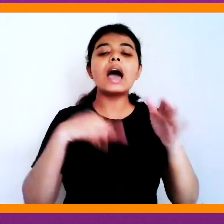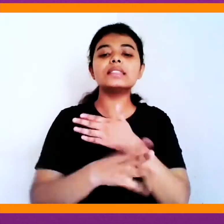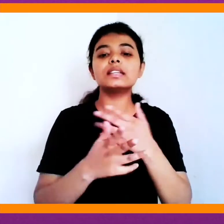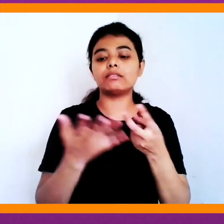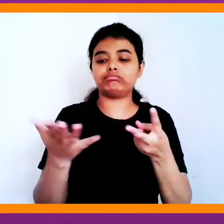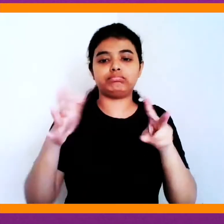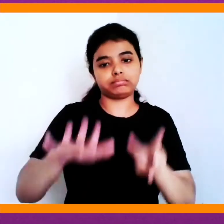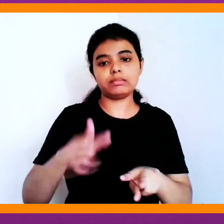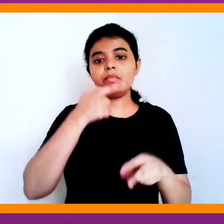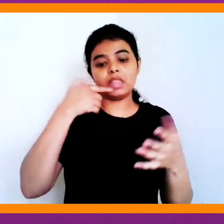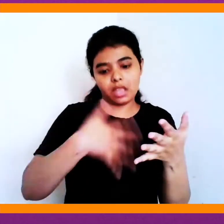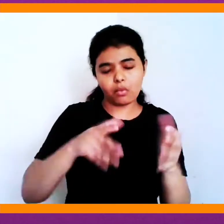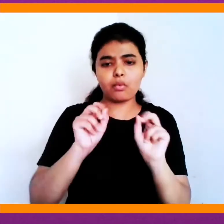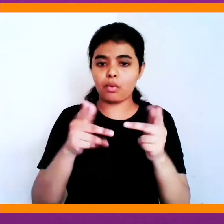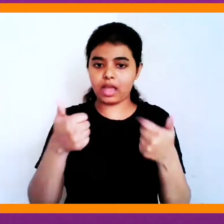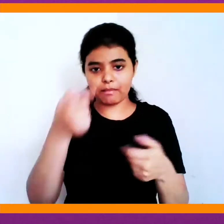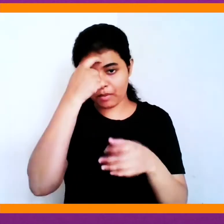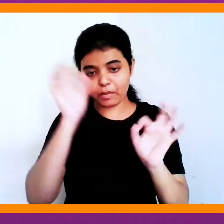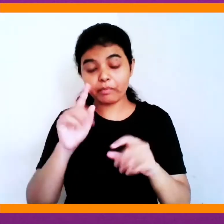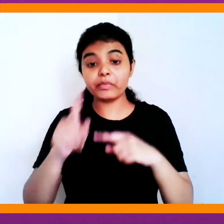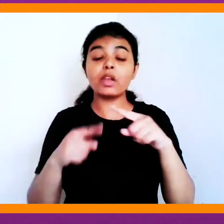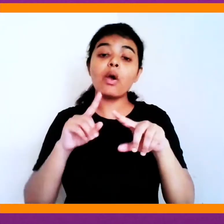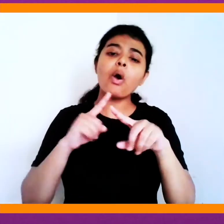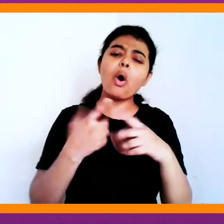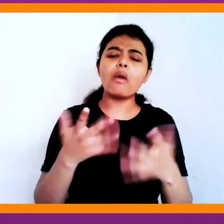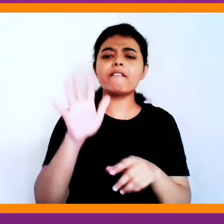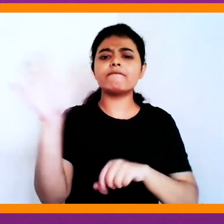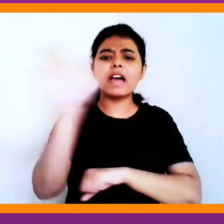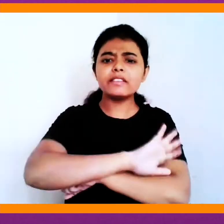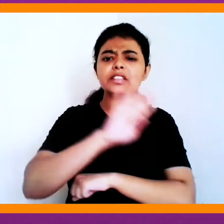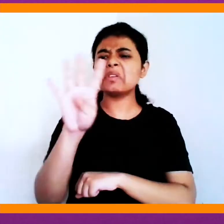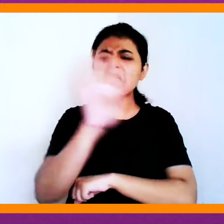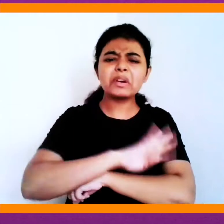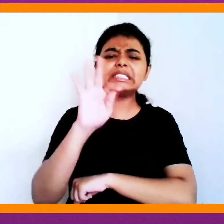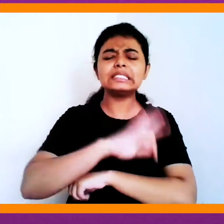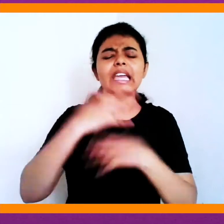she may have a seven day cycle five day periods she may have just three or four days of bleeding